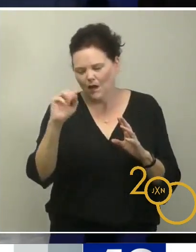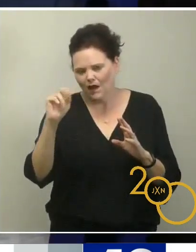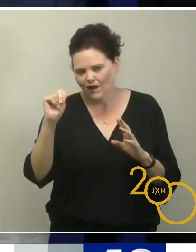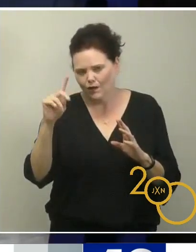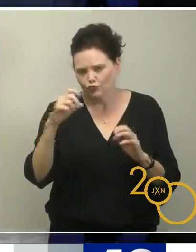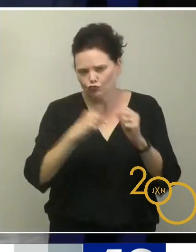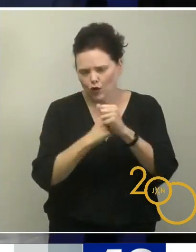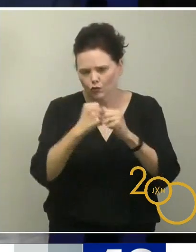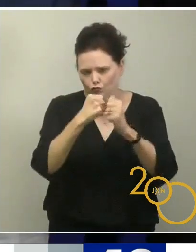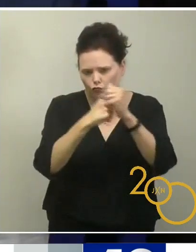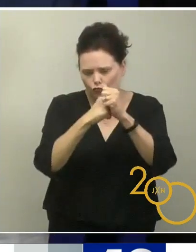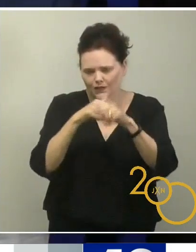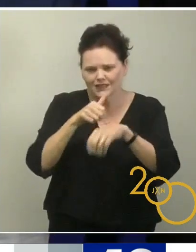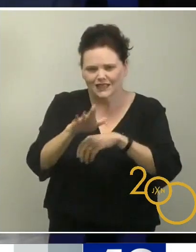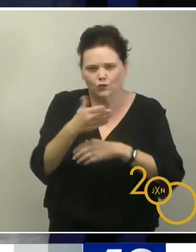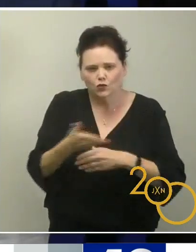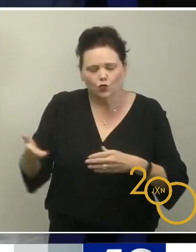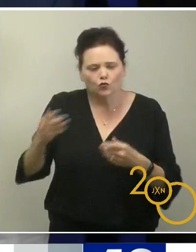THE STATE HAS CREATED AN